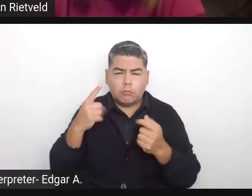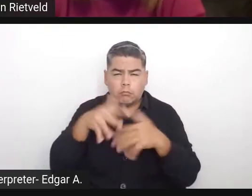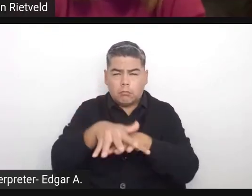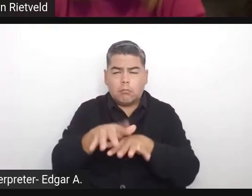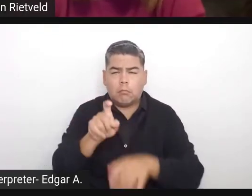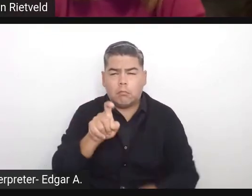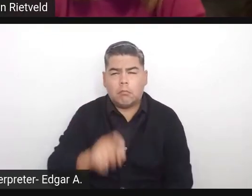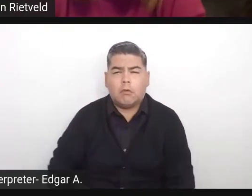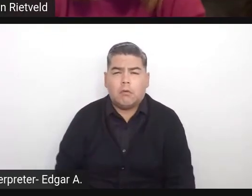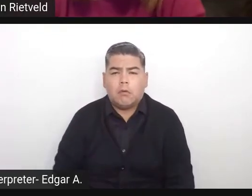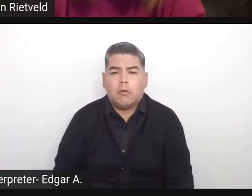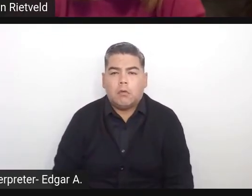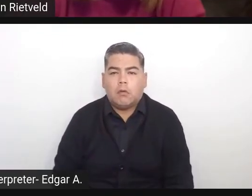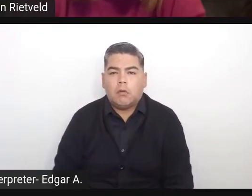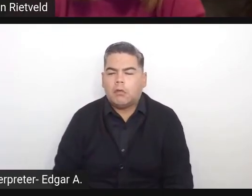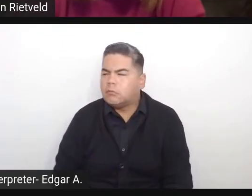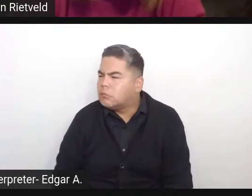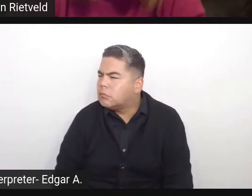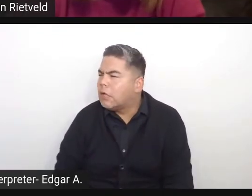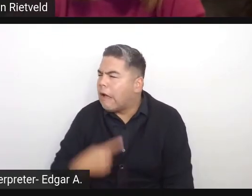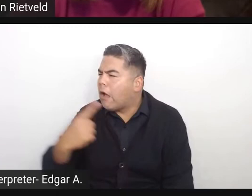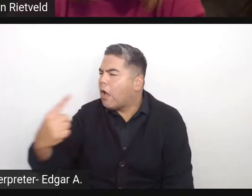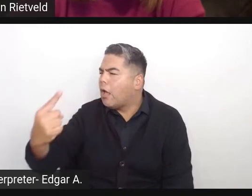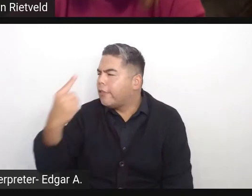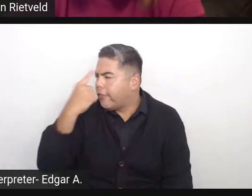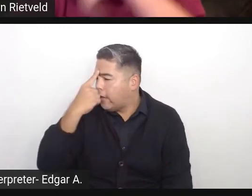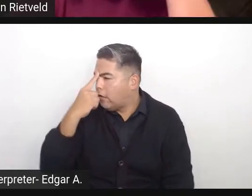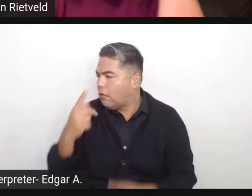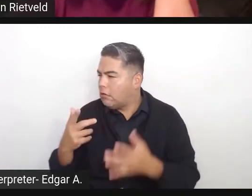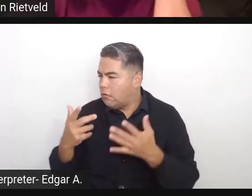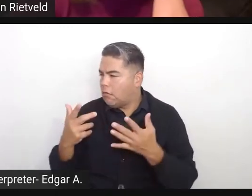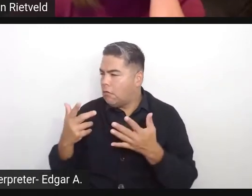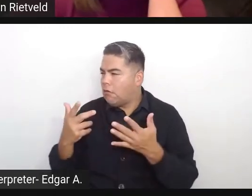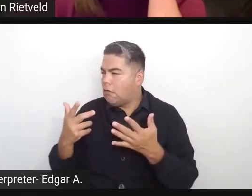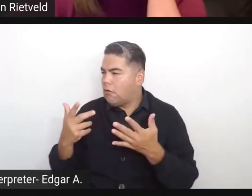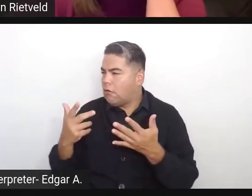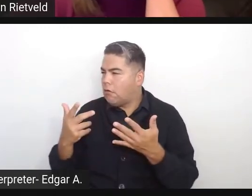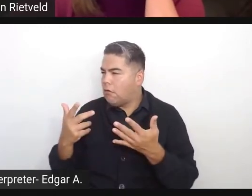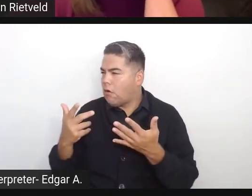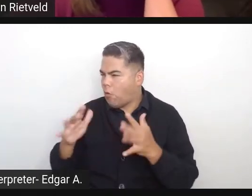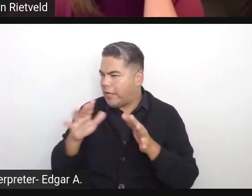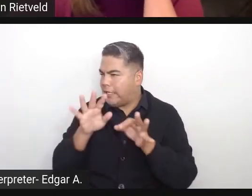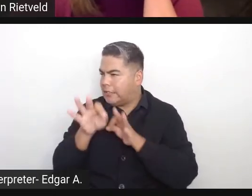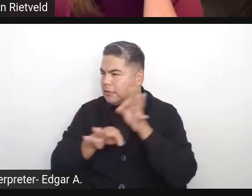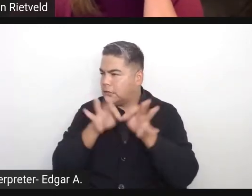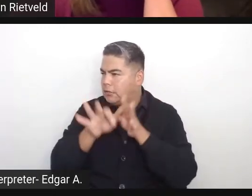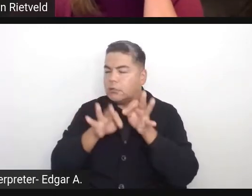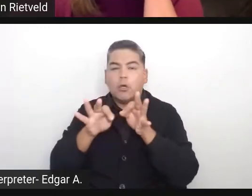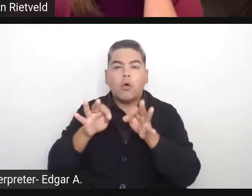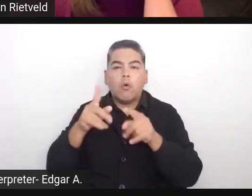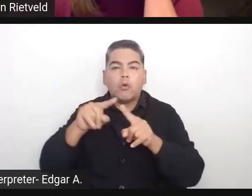I think we've covered that pretty thoroughly in the voiceover demonstration of what happens